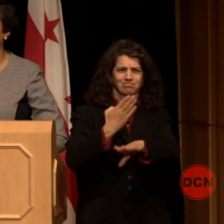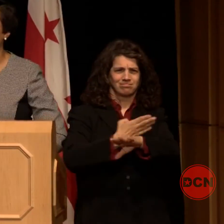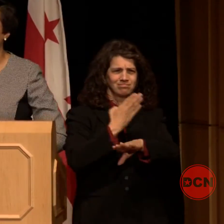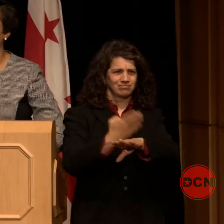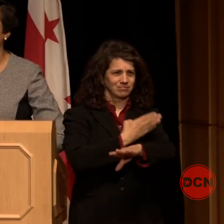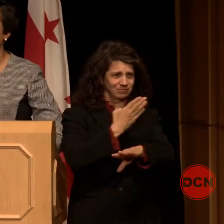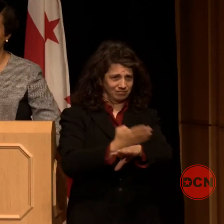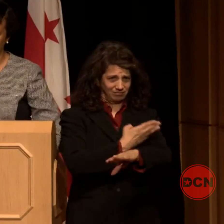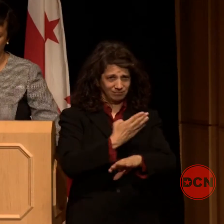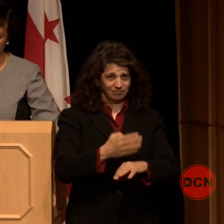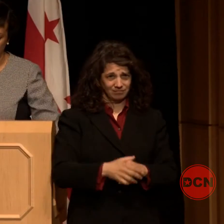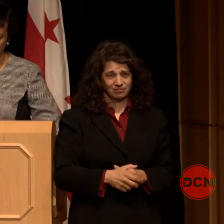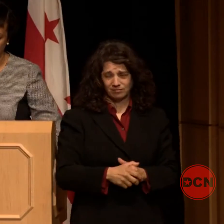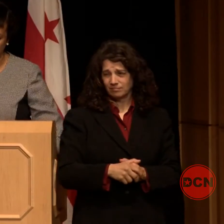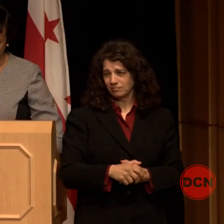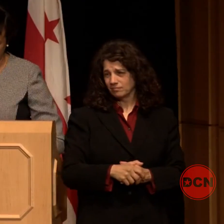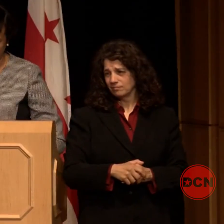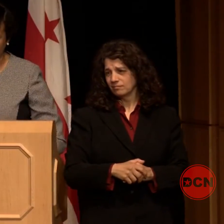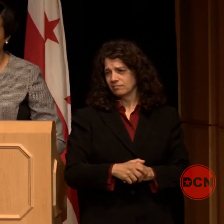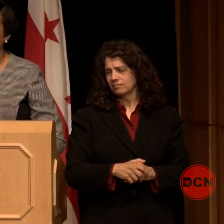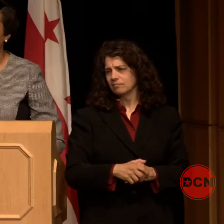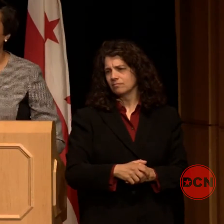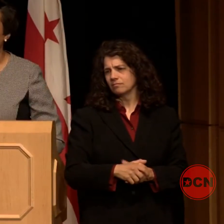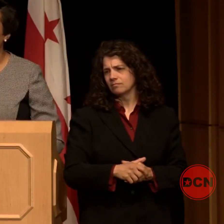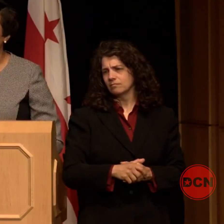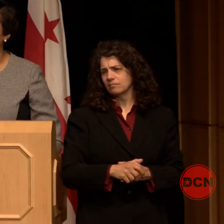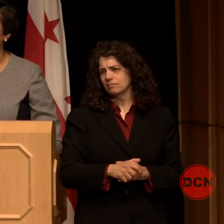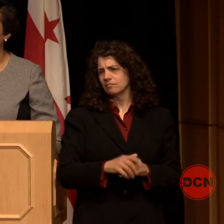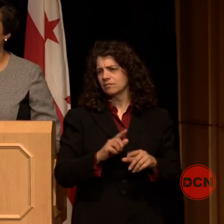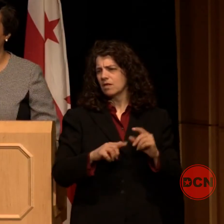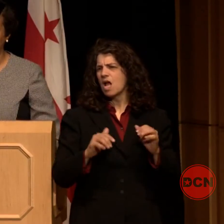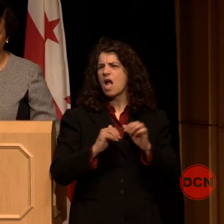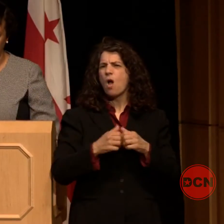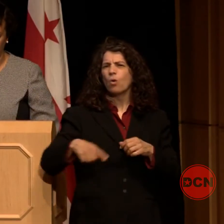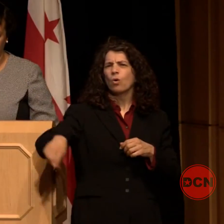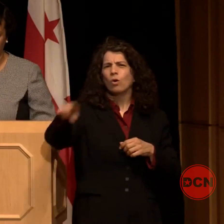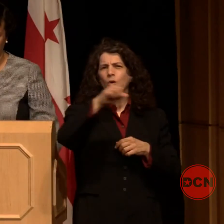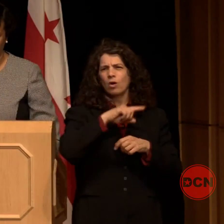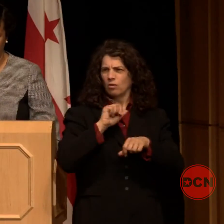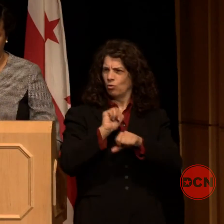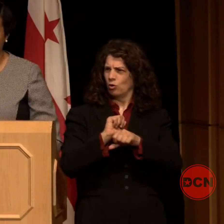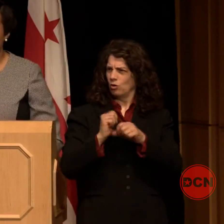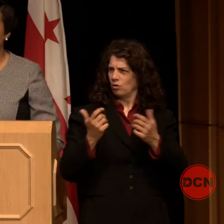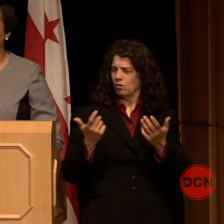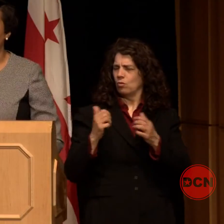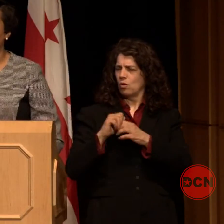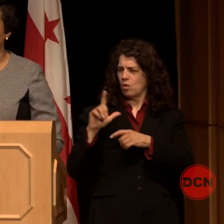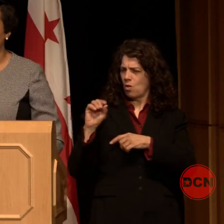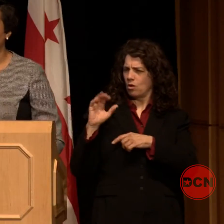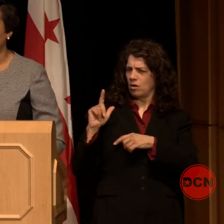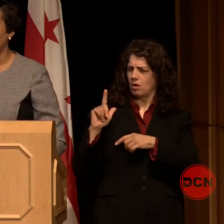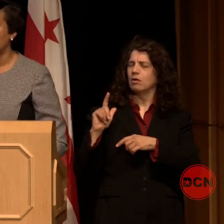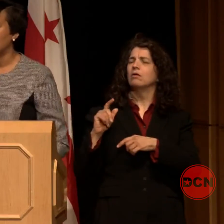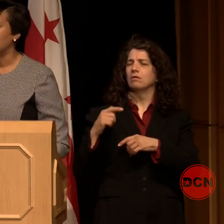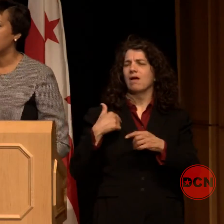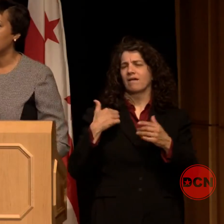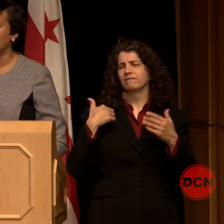WITH THEIR OWN LOCAL COMPANIES. AND WE ALSO HAVE A PLAN FOR THAT. SO I HOPE THAT YOU WILL CONTINUE